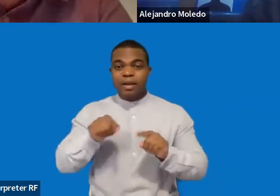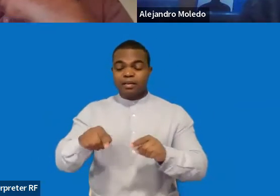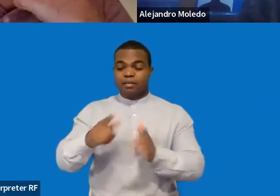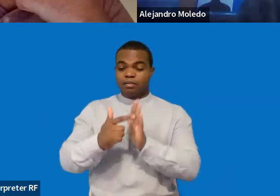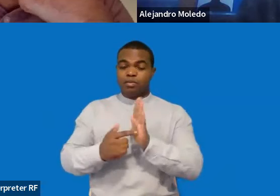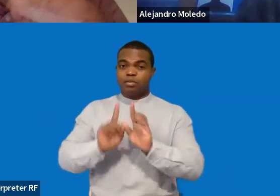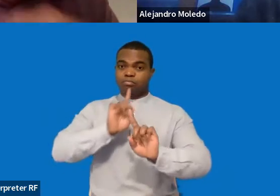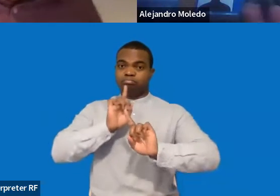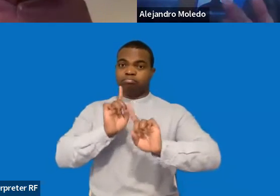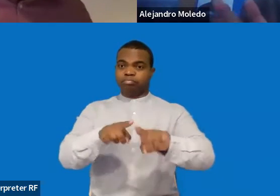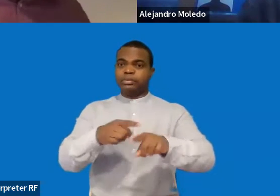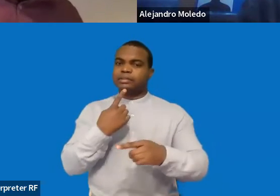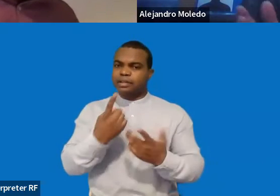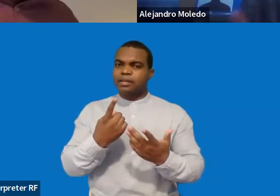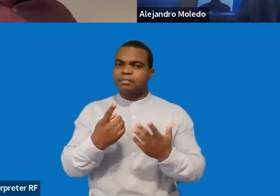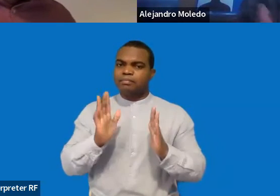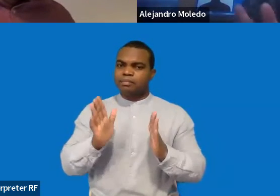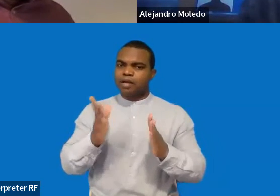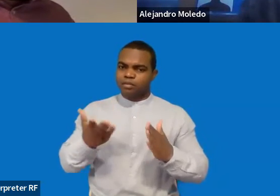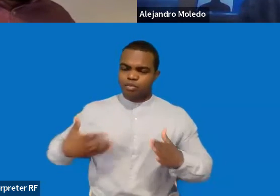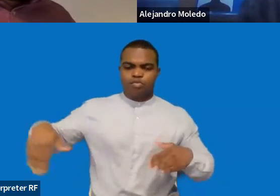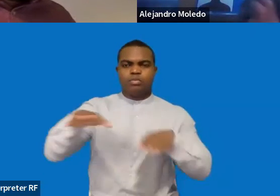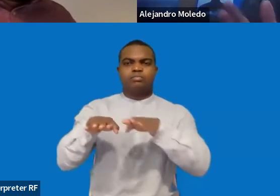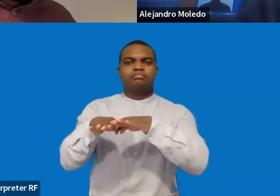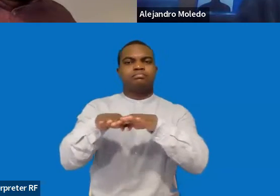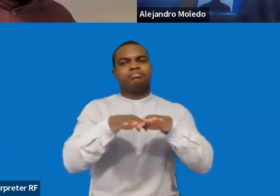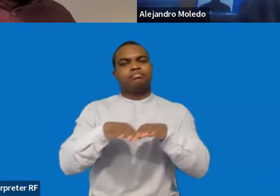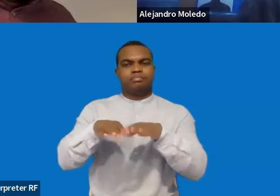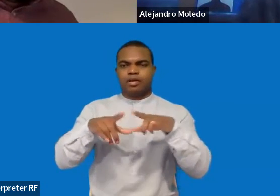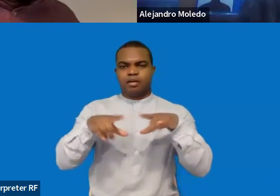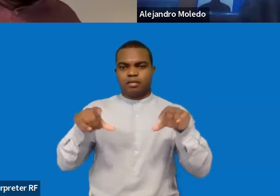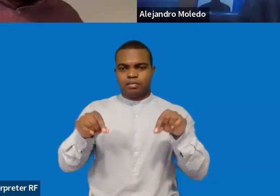This may be the way some countries decide to go for this solution.